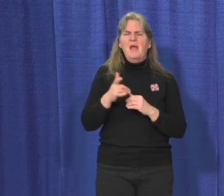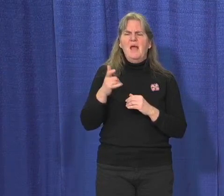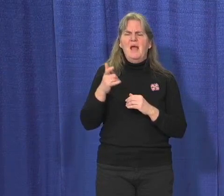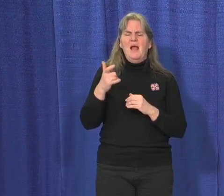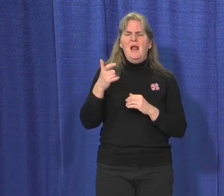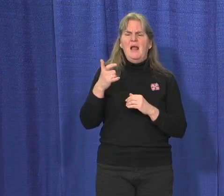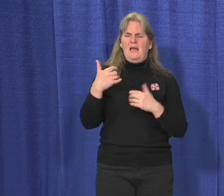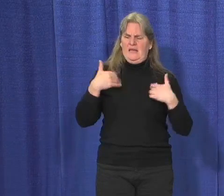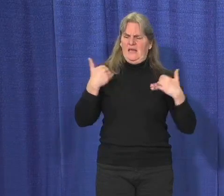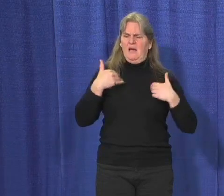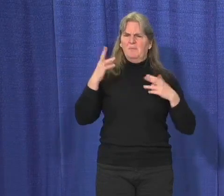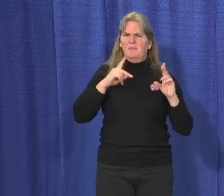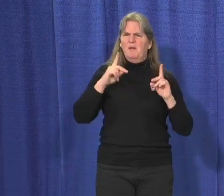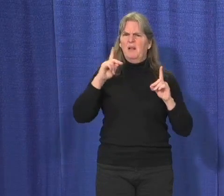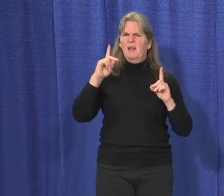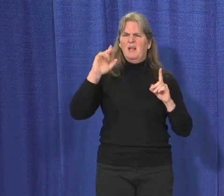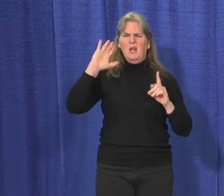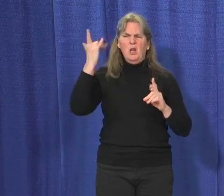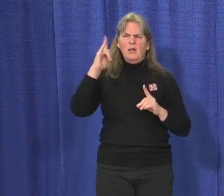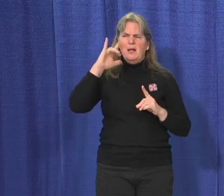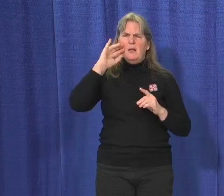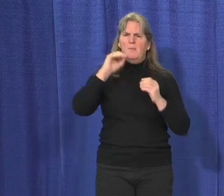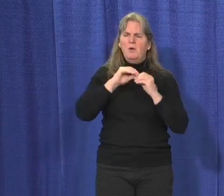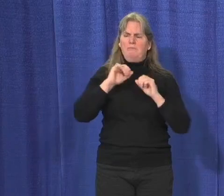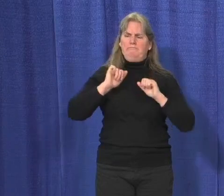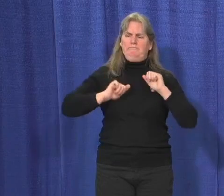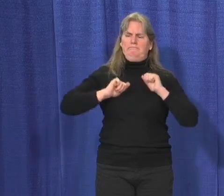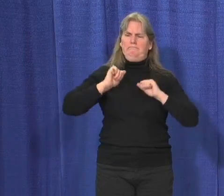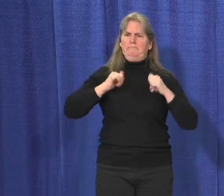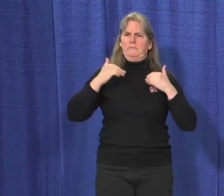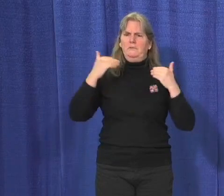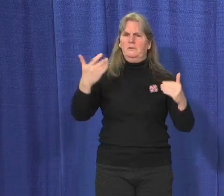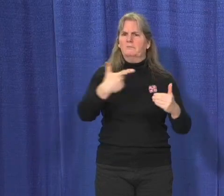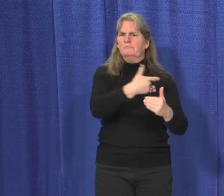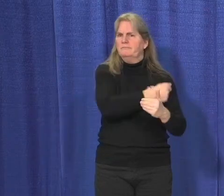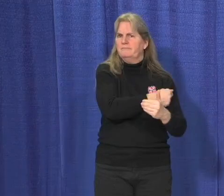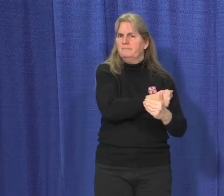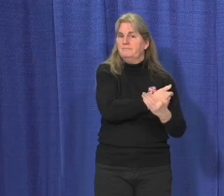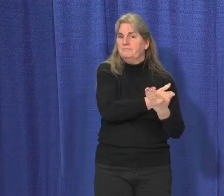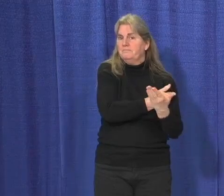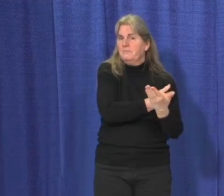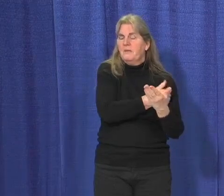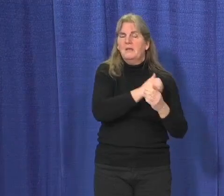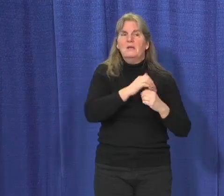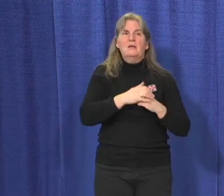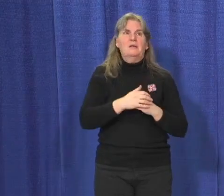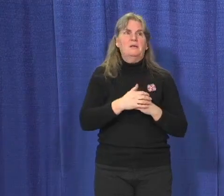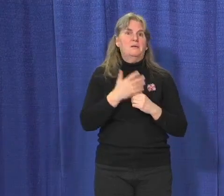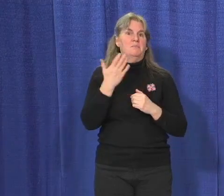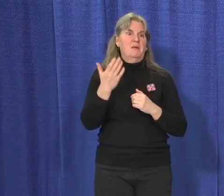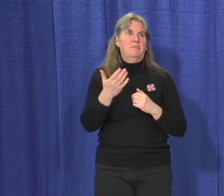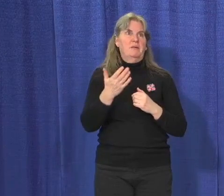a little more hesitancy around the younger groups than the older groups.